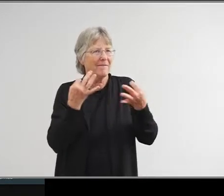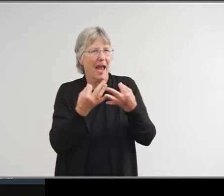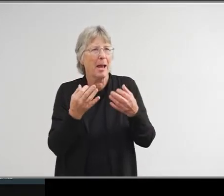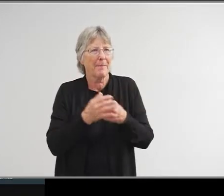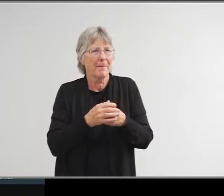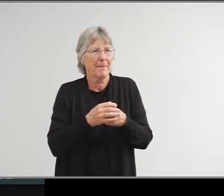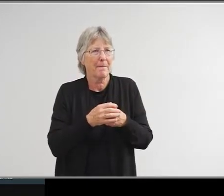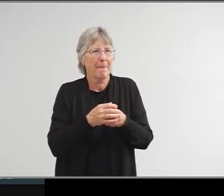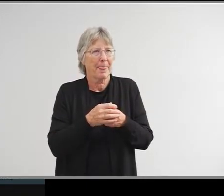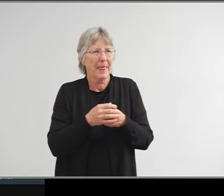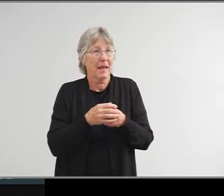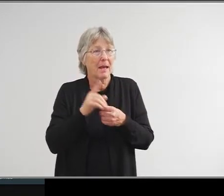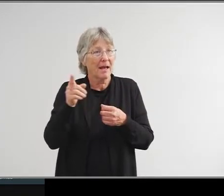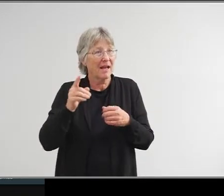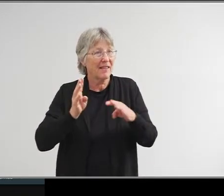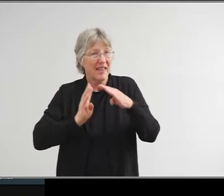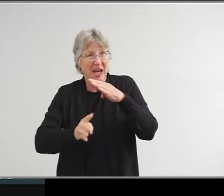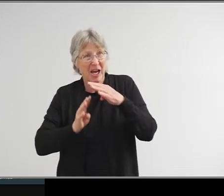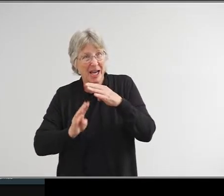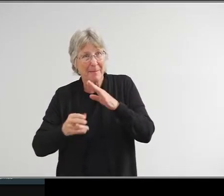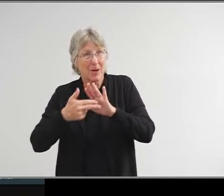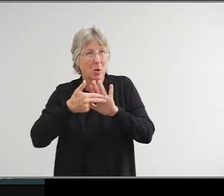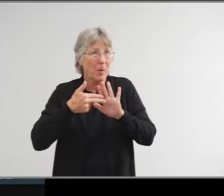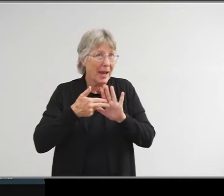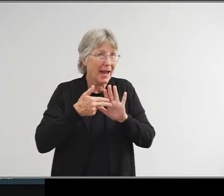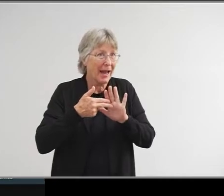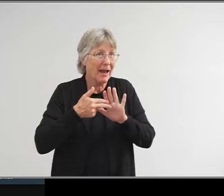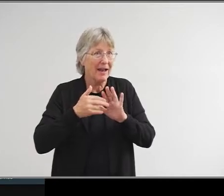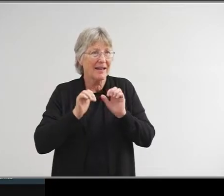for their immigrant status have been in the shadows.